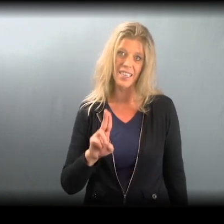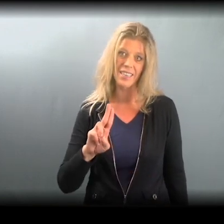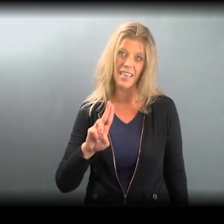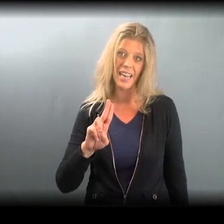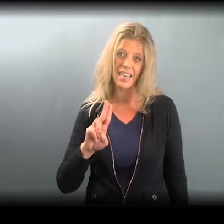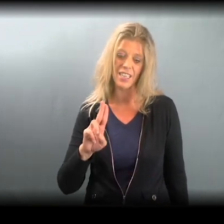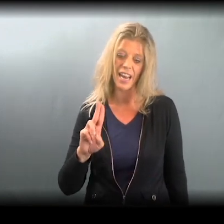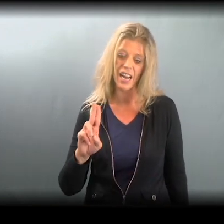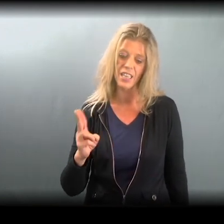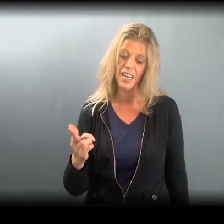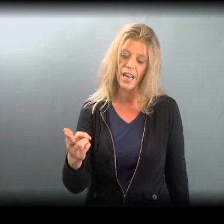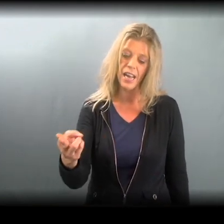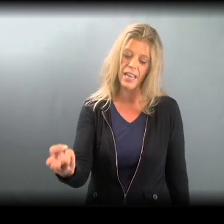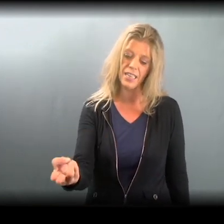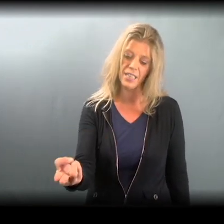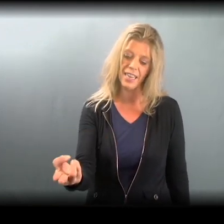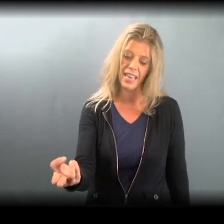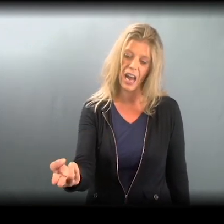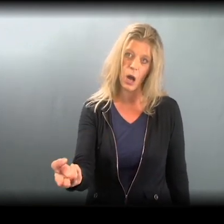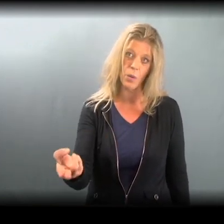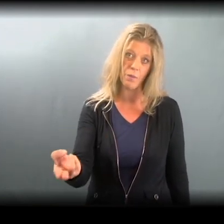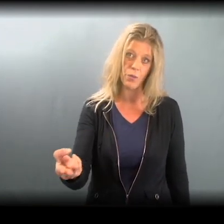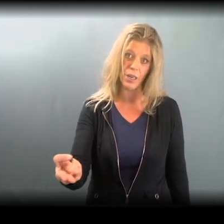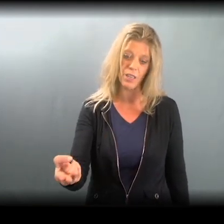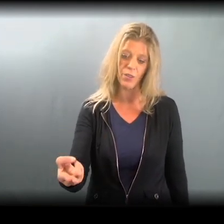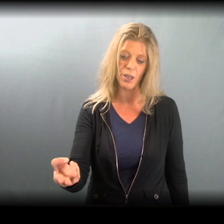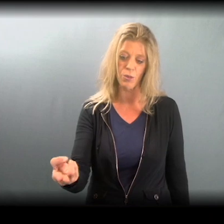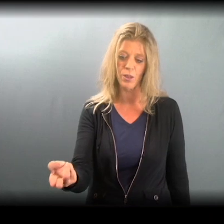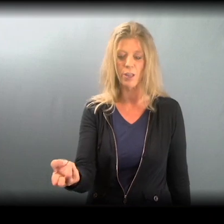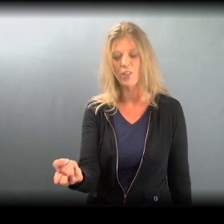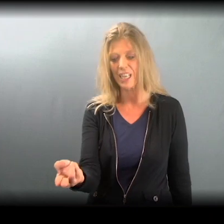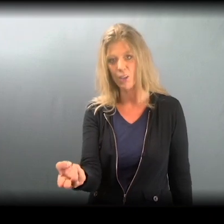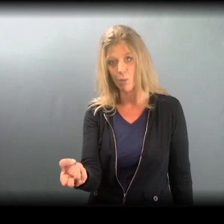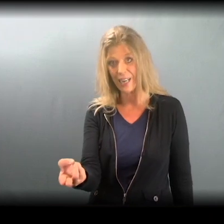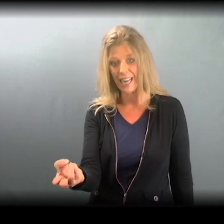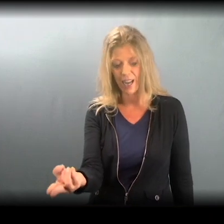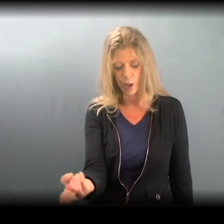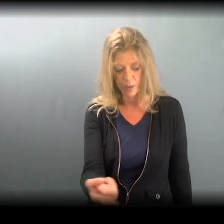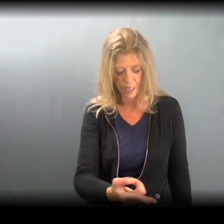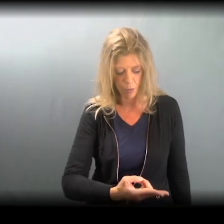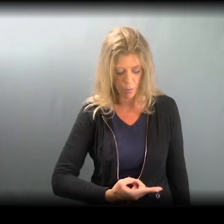It's an H-hand and you take it out in front of you with your fingers pointing out, and